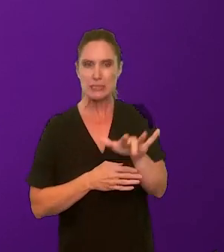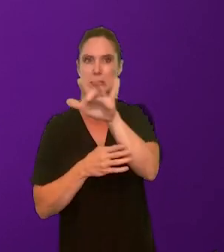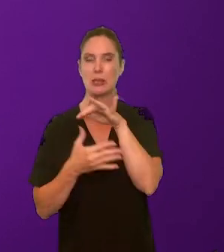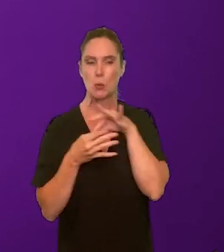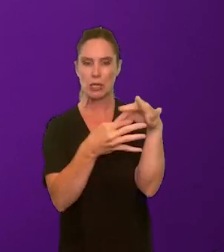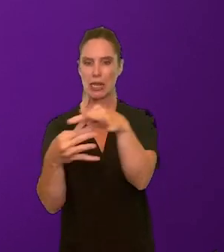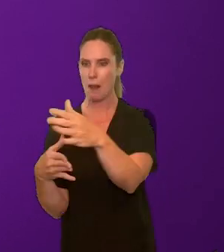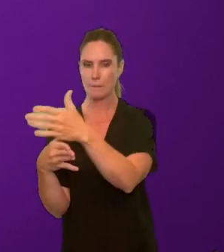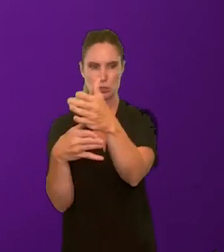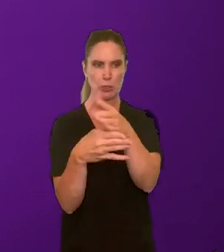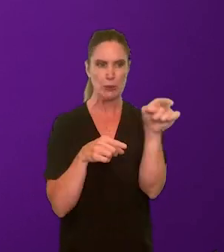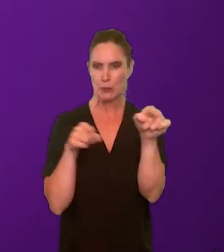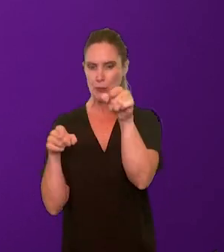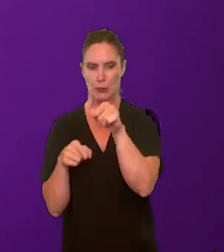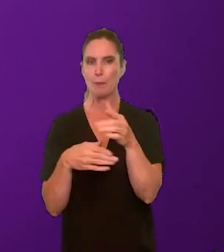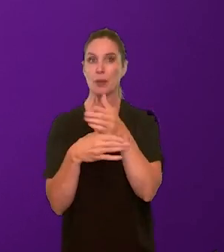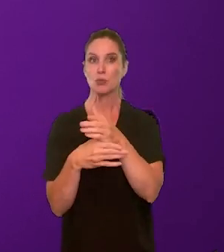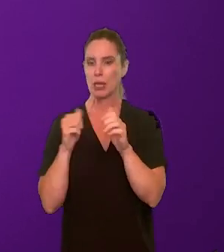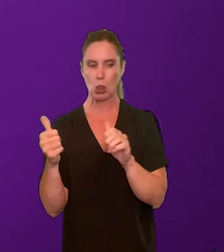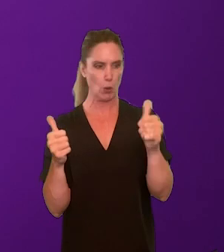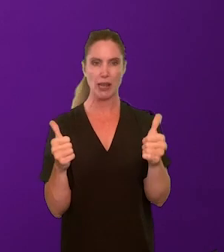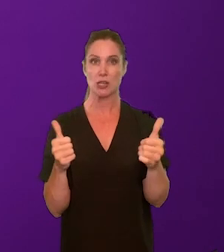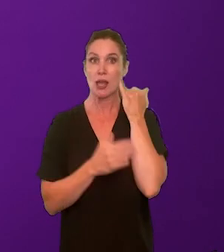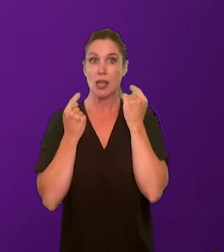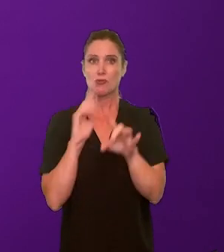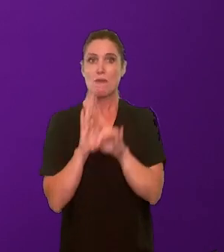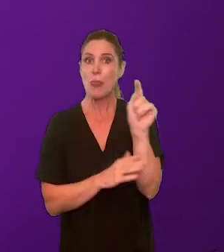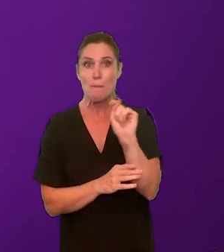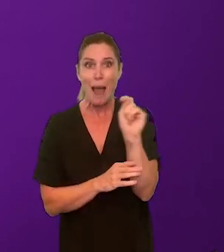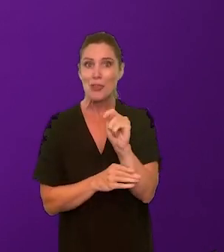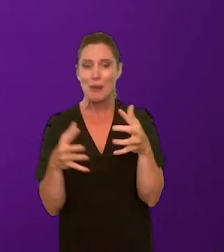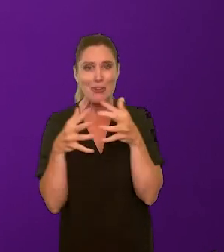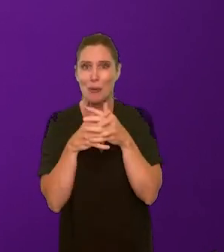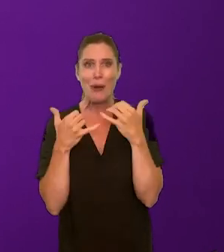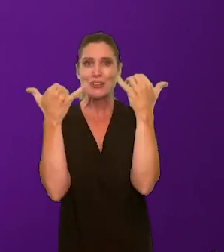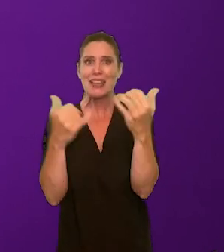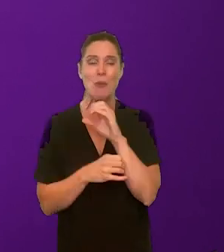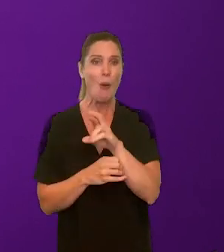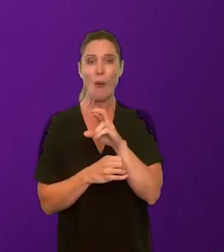Whether you're trying to find the bathroom at a football stadium or wanting to know COVID cases in nearby states,